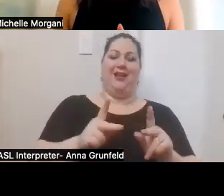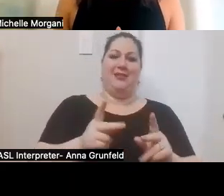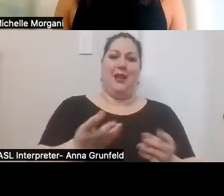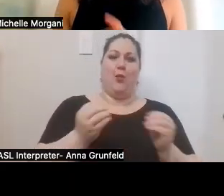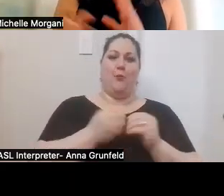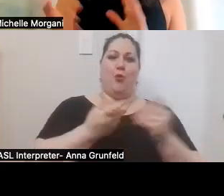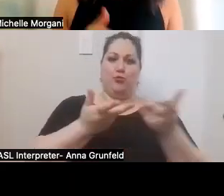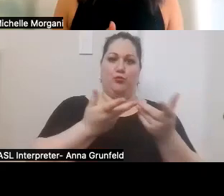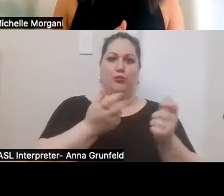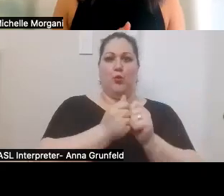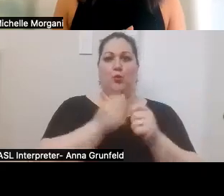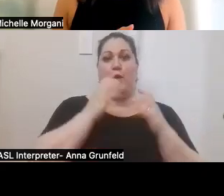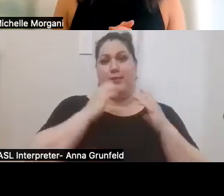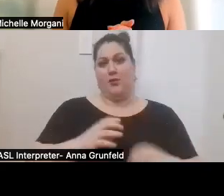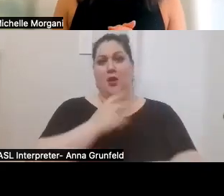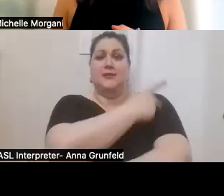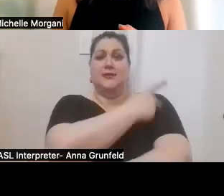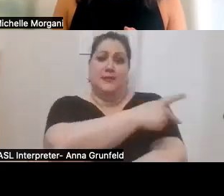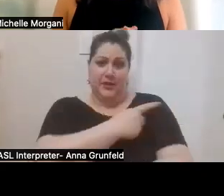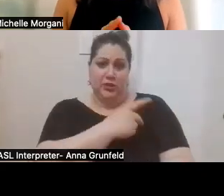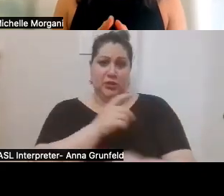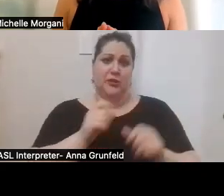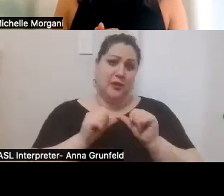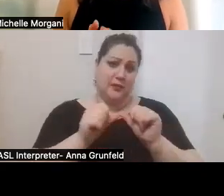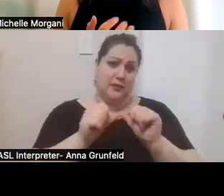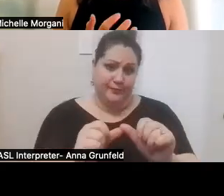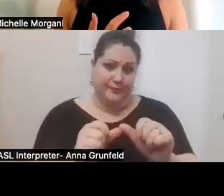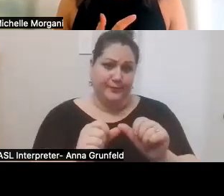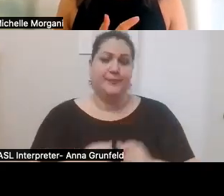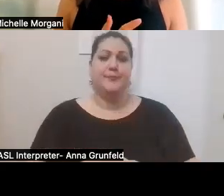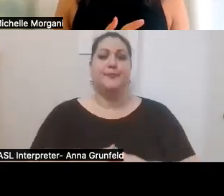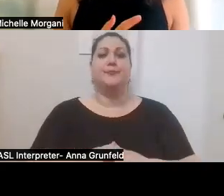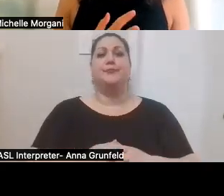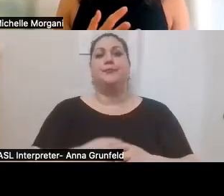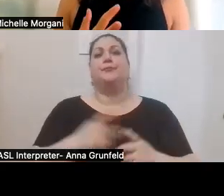And I alluded to this earlier around the site close to home or transit, because again